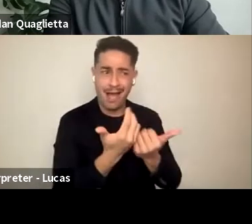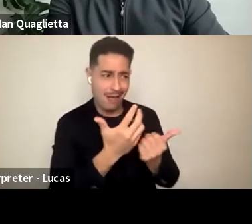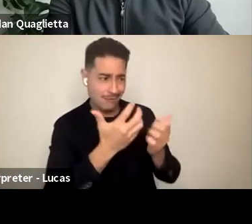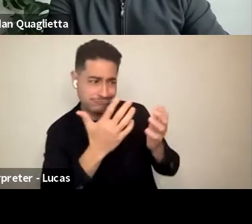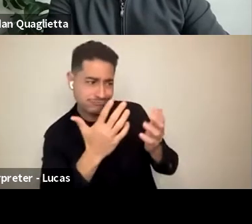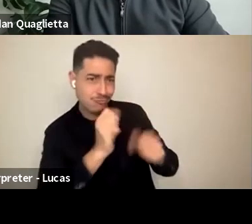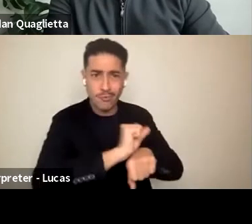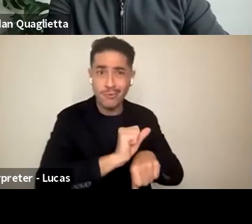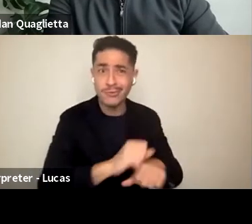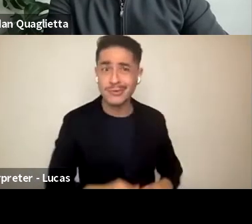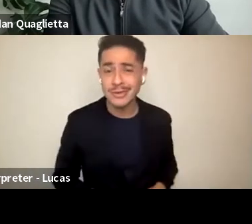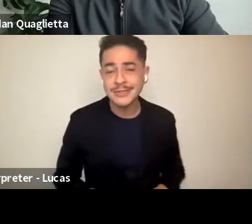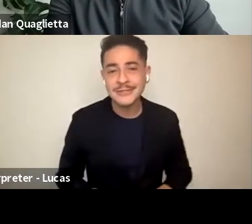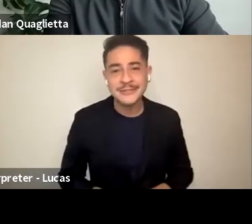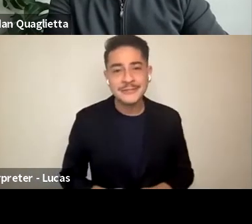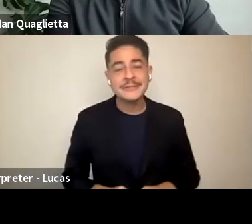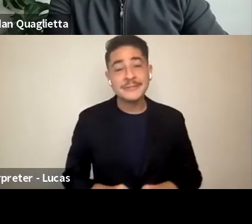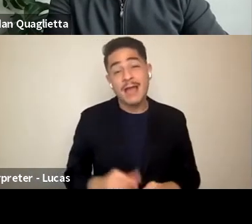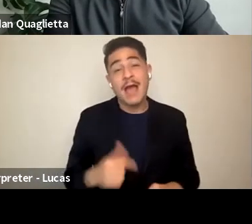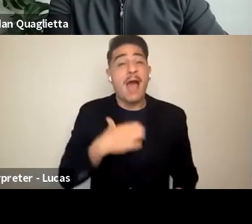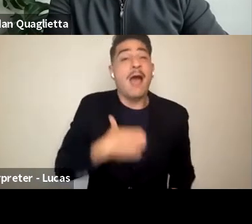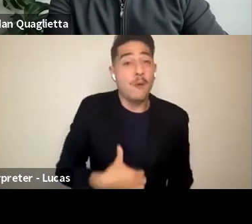but the combination of accessibility and SEO companies.